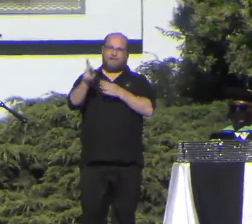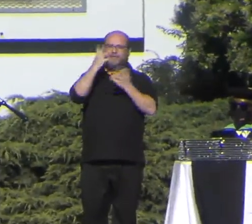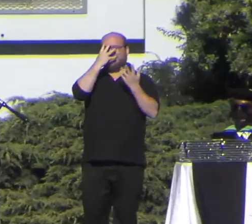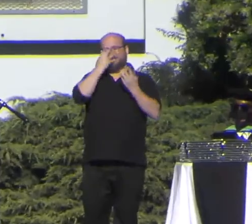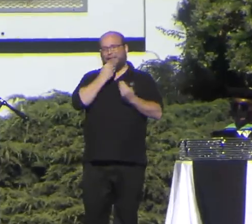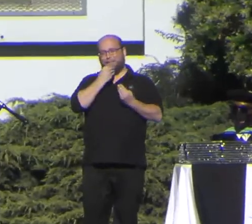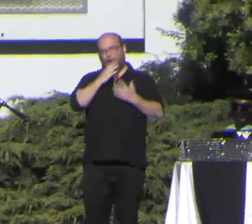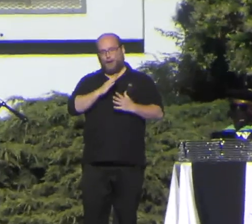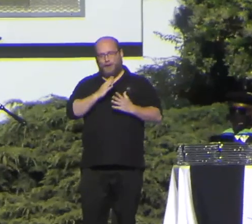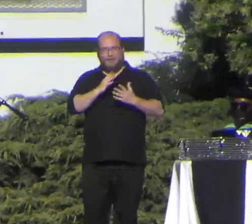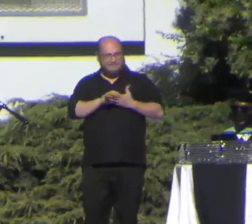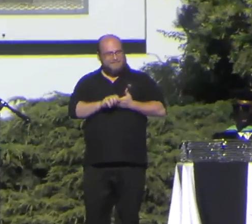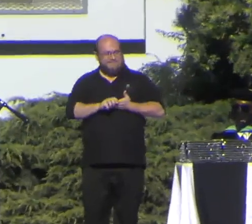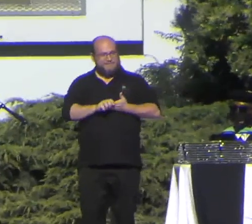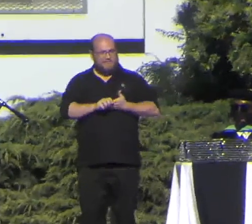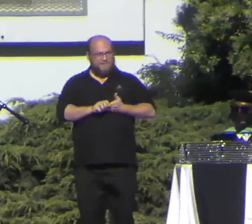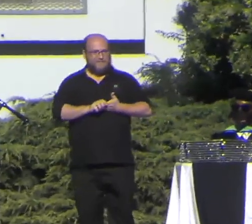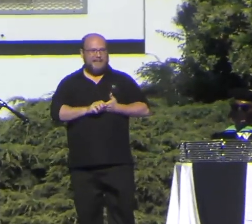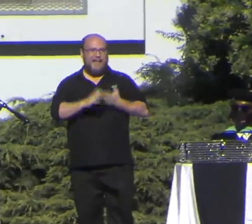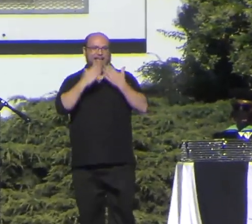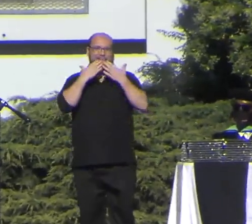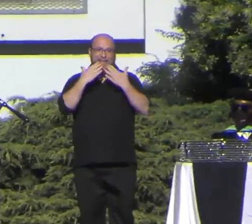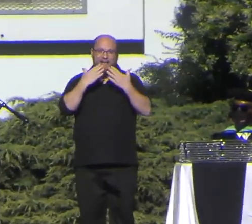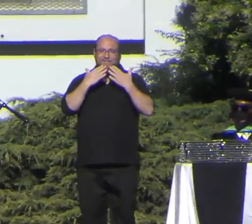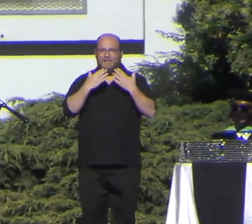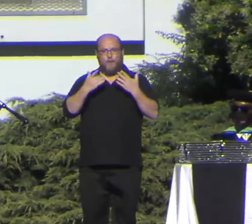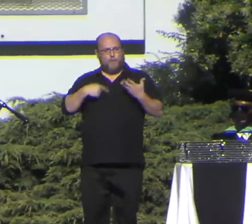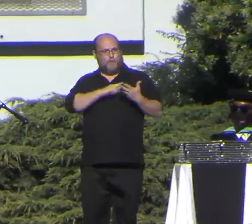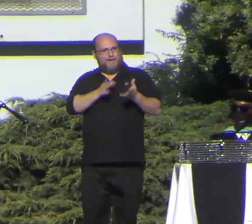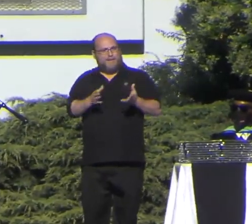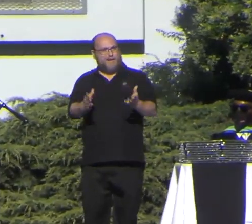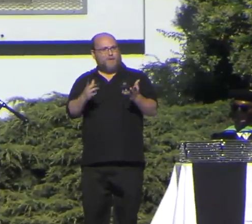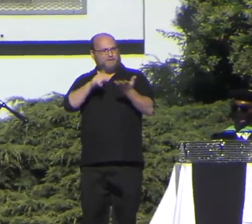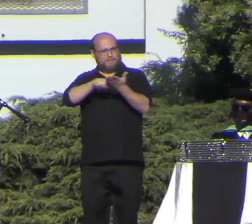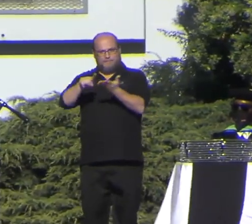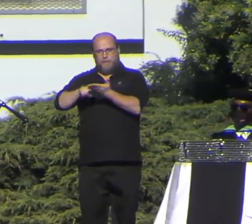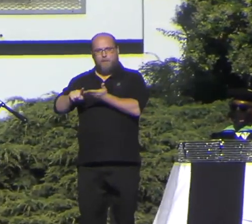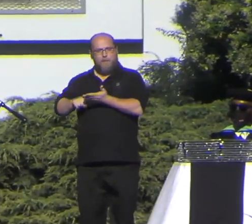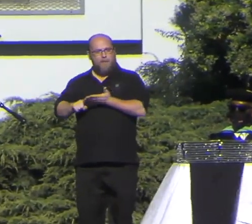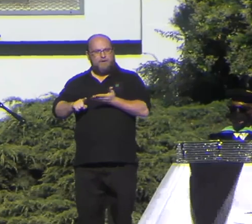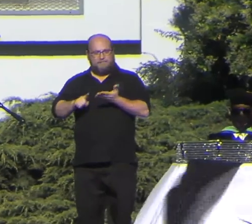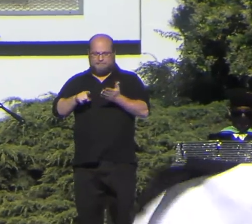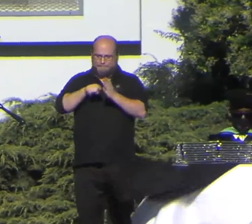Thankfully college allows us to explore. This is our chance to find our passions and goals in life.